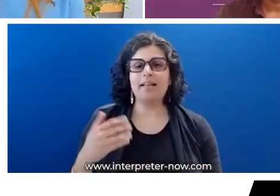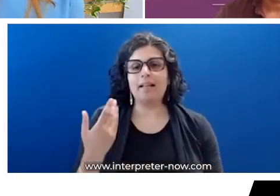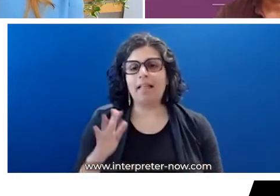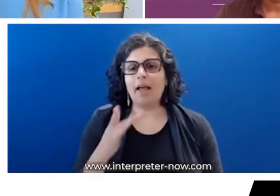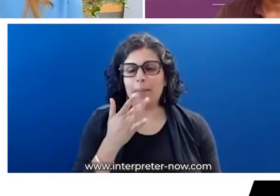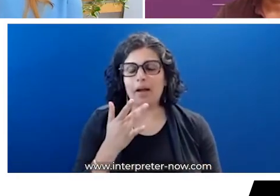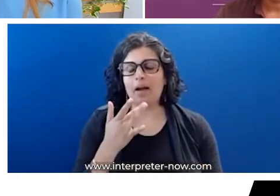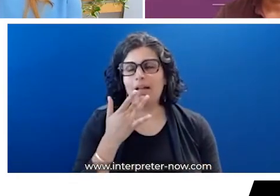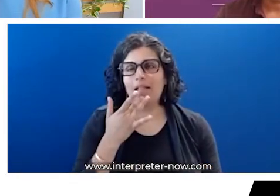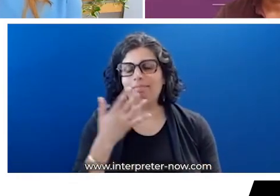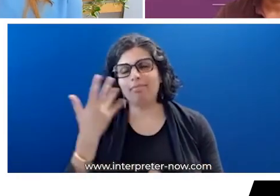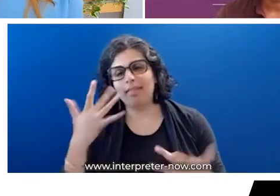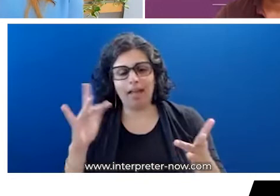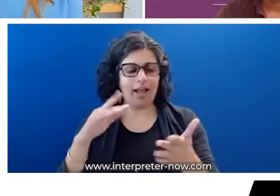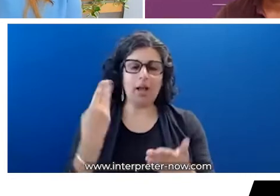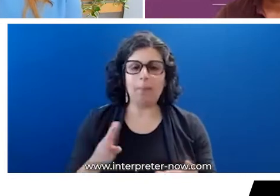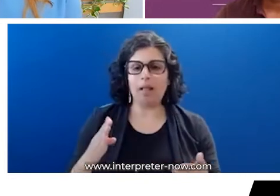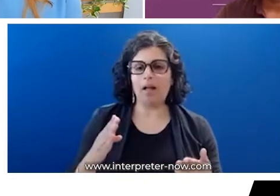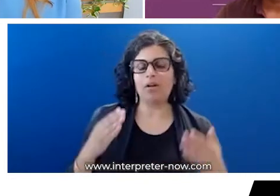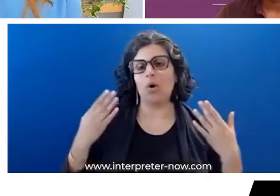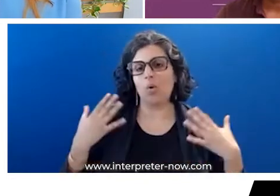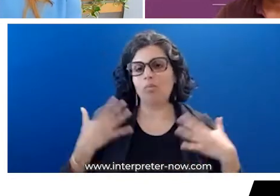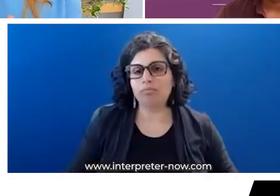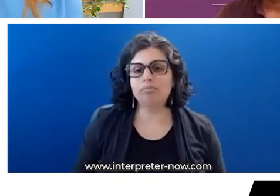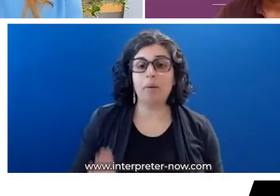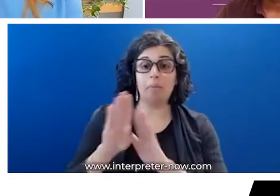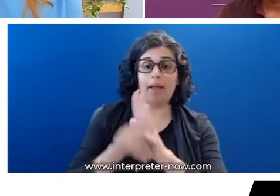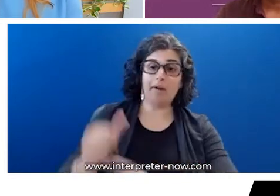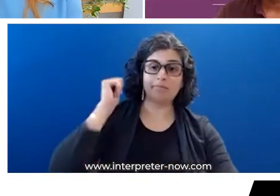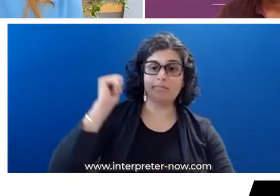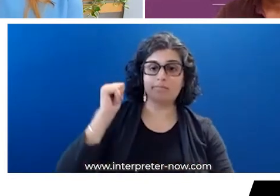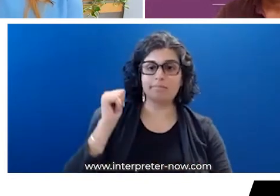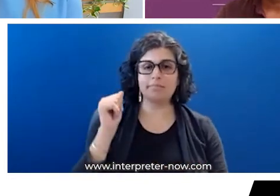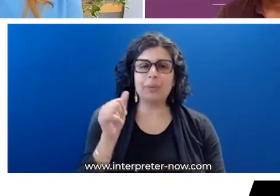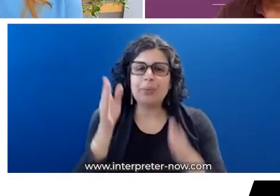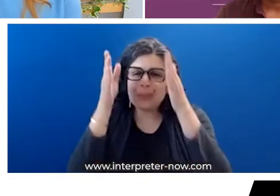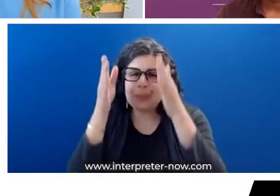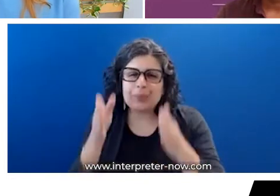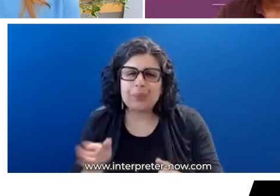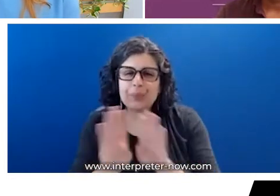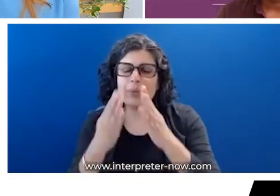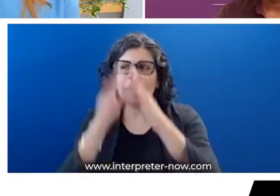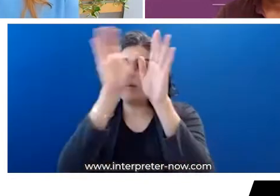And then in my background, on one side is a tall, narrow bookshelf, with a plant and some books.